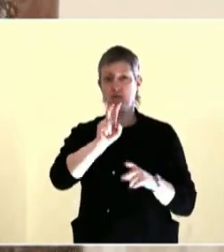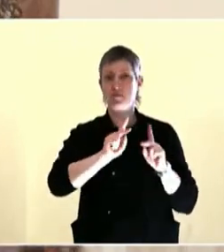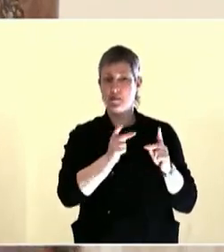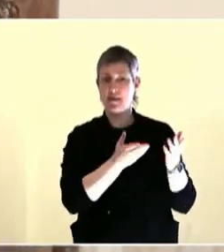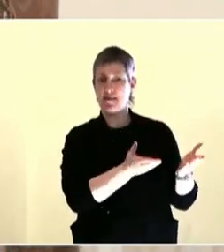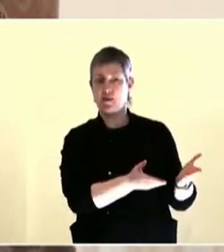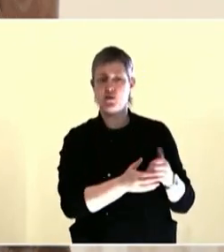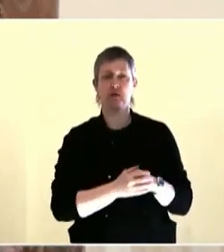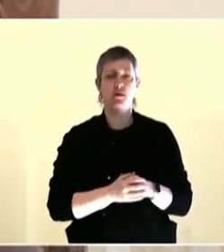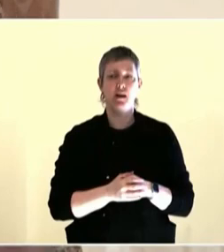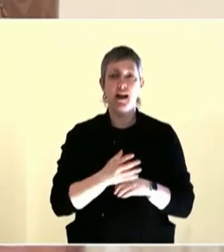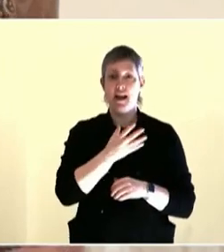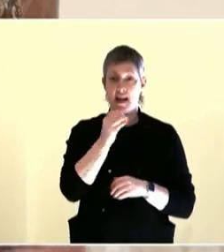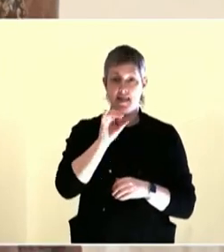1901-1978.